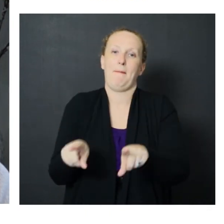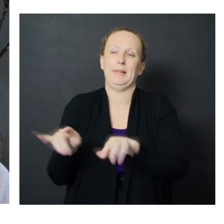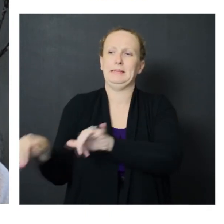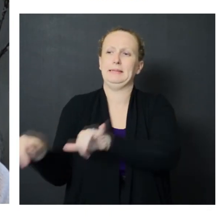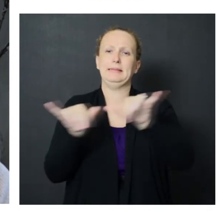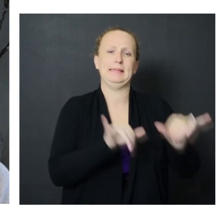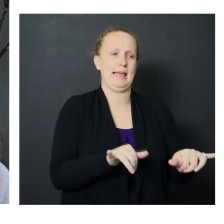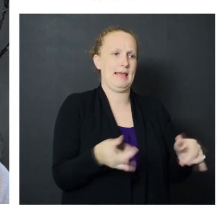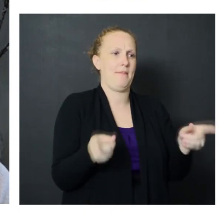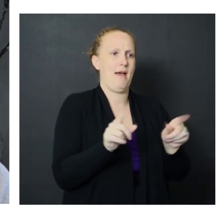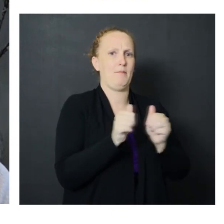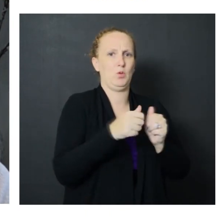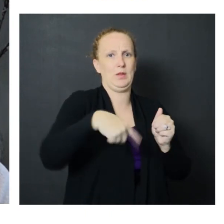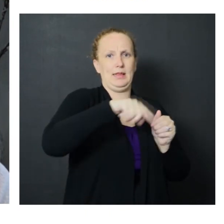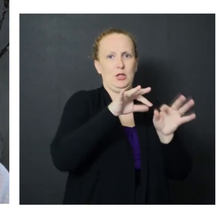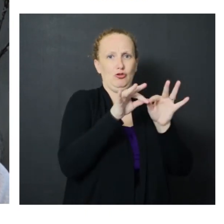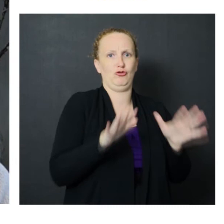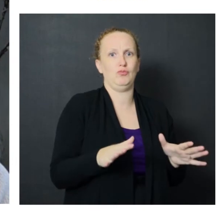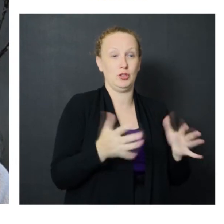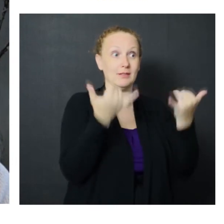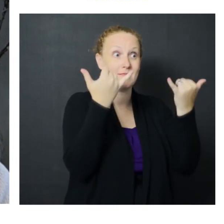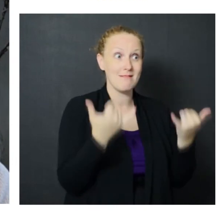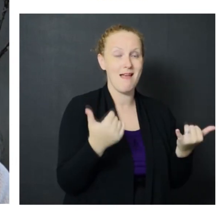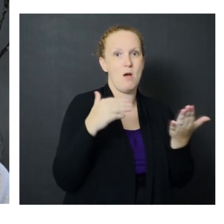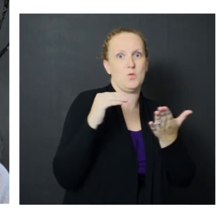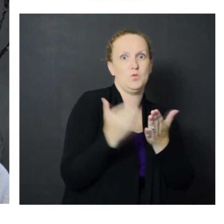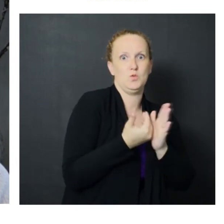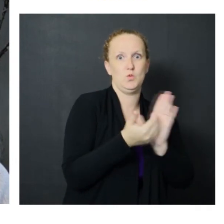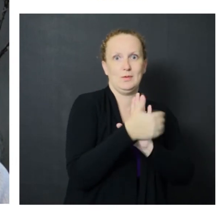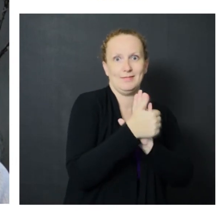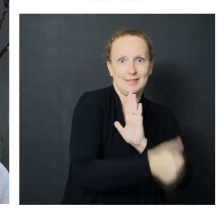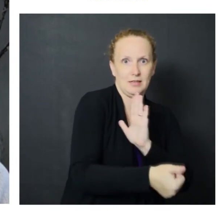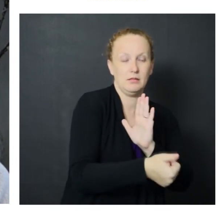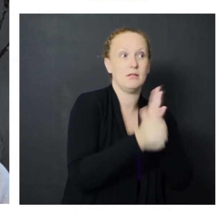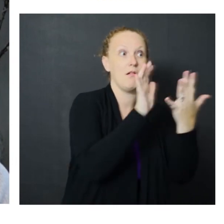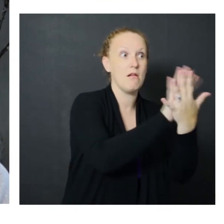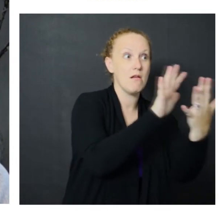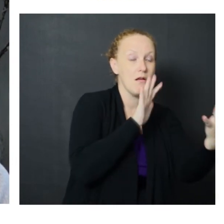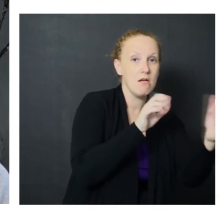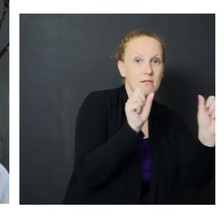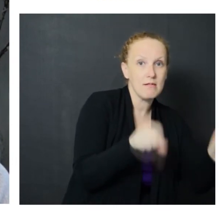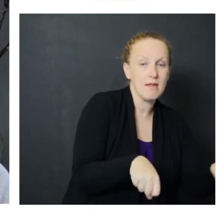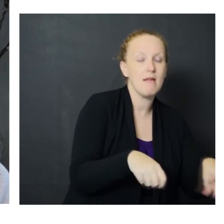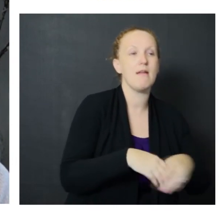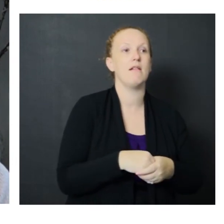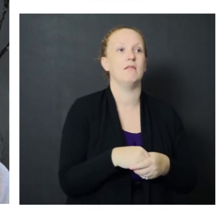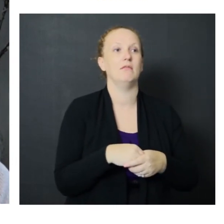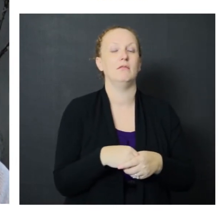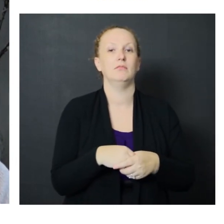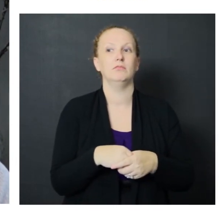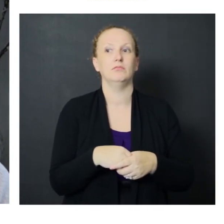of the interpreter. And the interpreter now needs to make sure that what we gained through these conversations, it